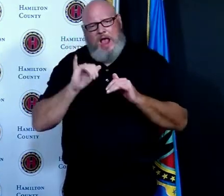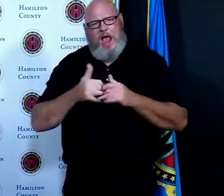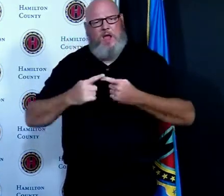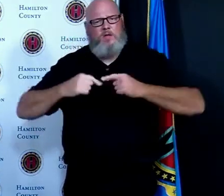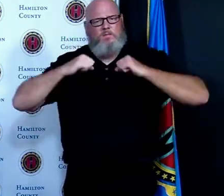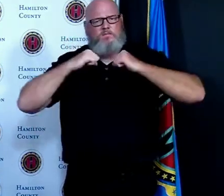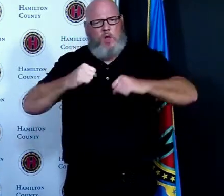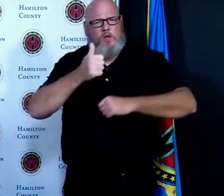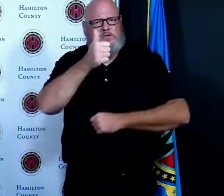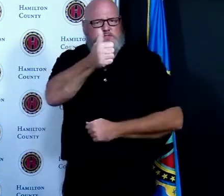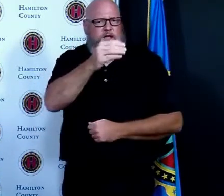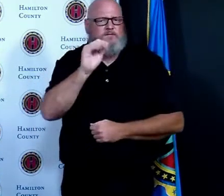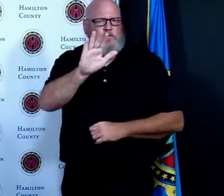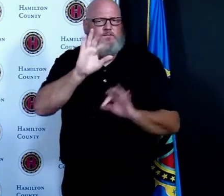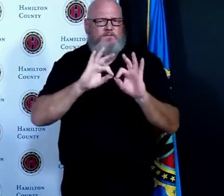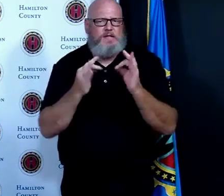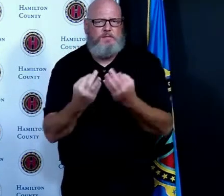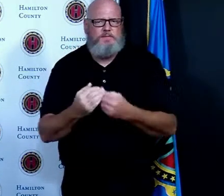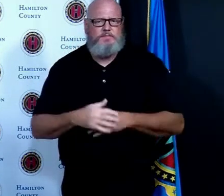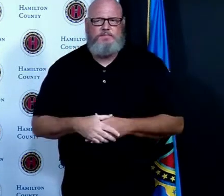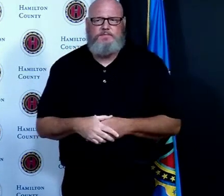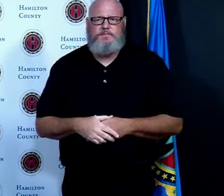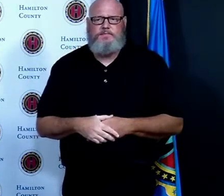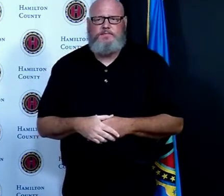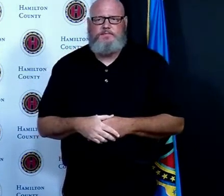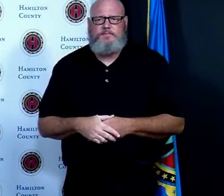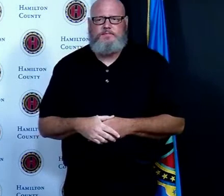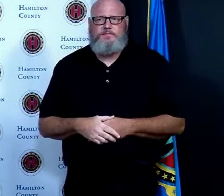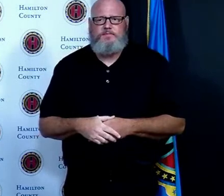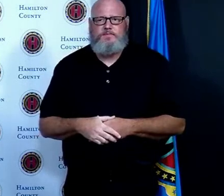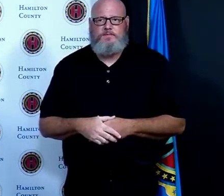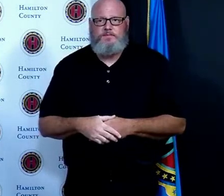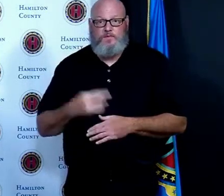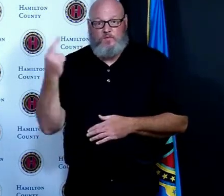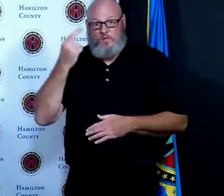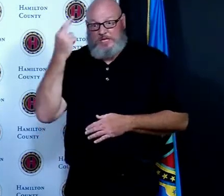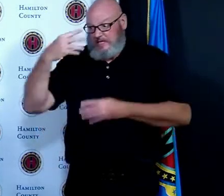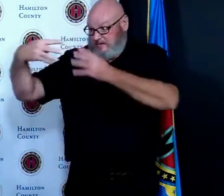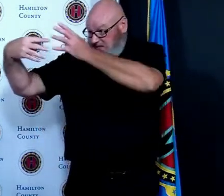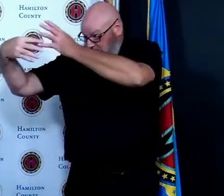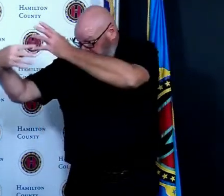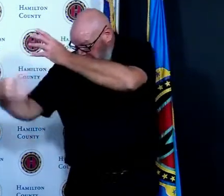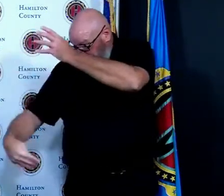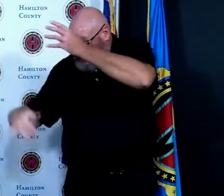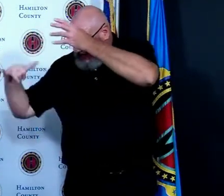from these locations these are just locations that they attended within 14 days of their infection